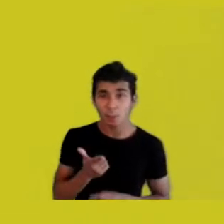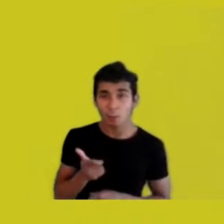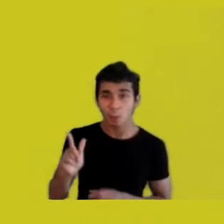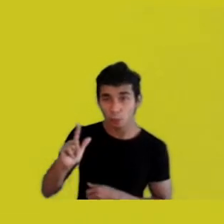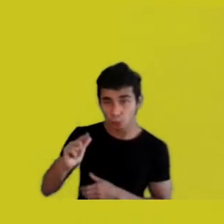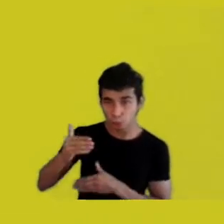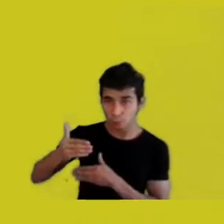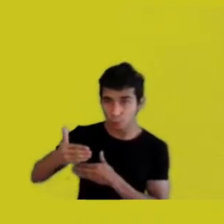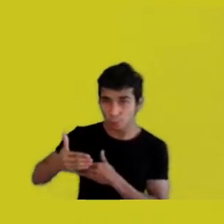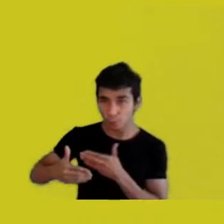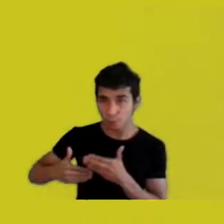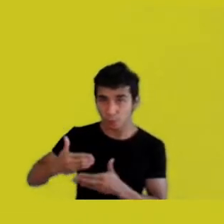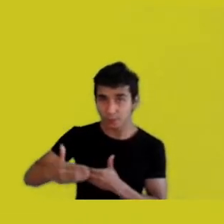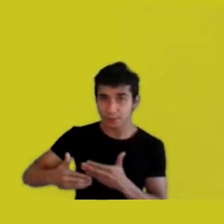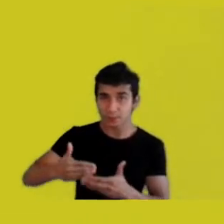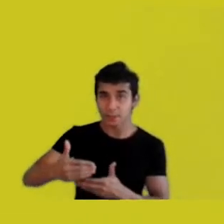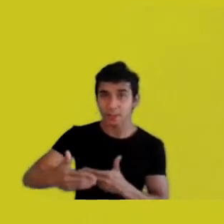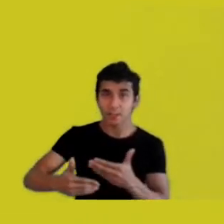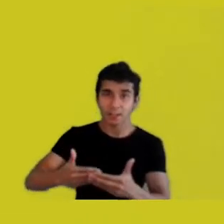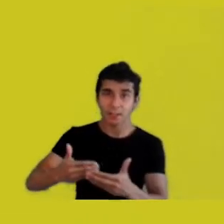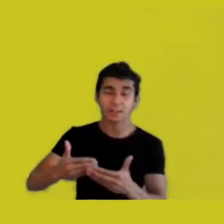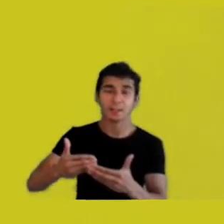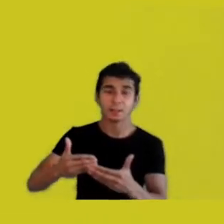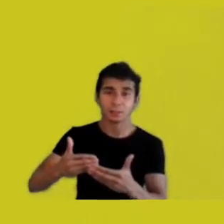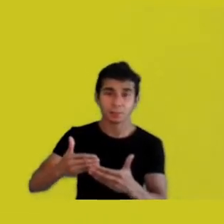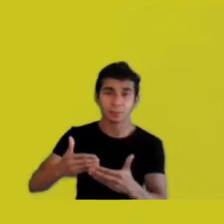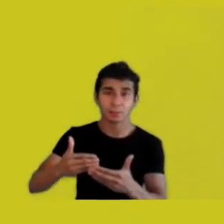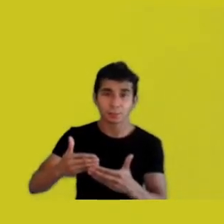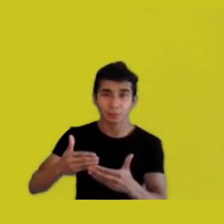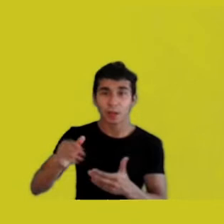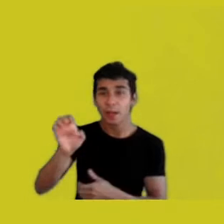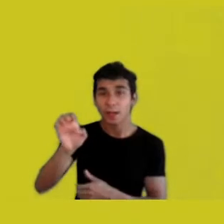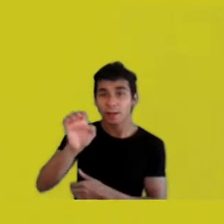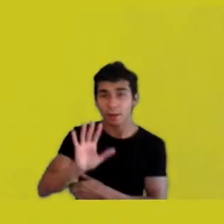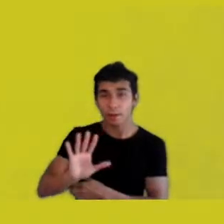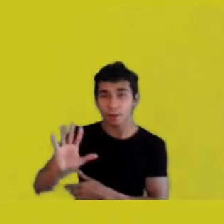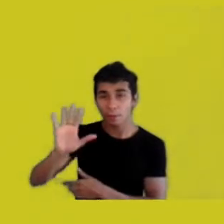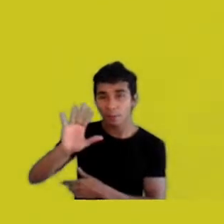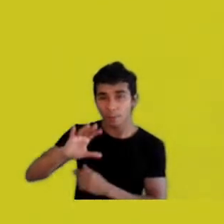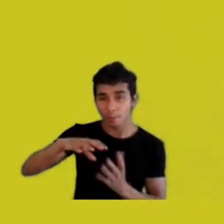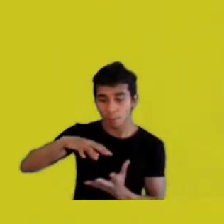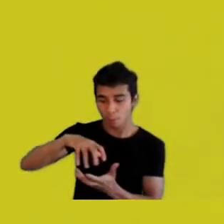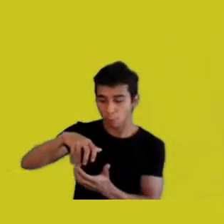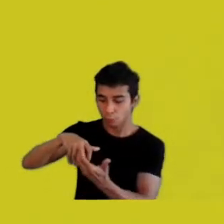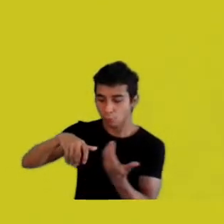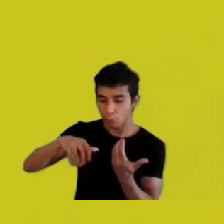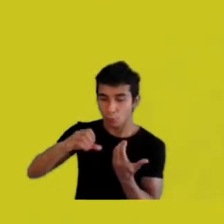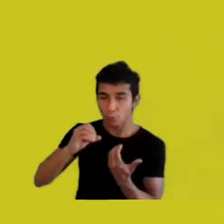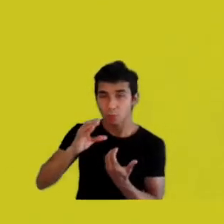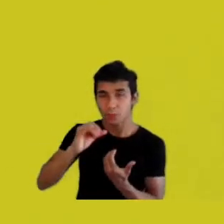between a certain Euro-West and certain Africas.